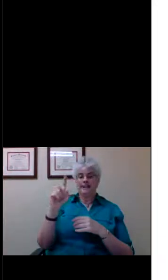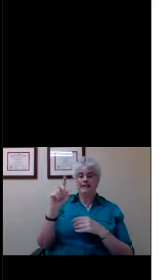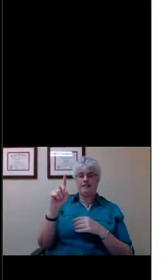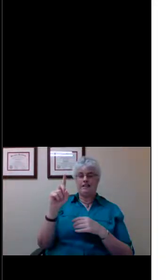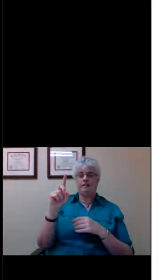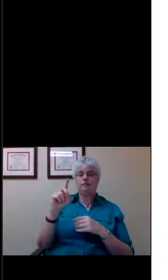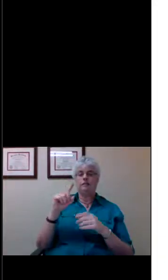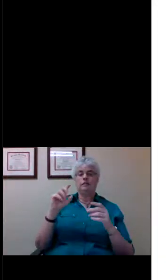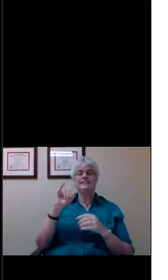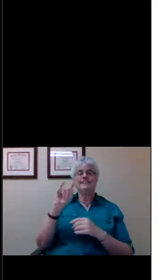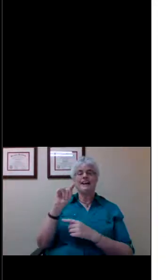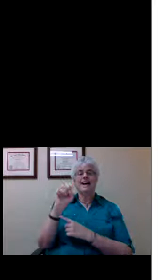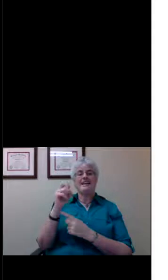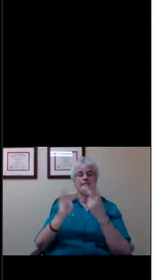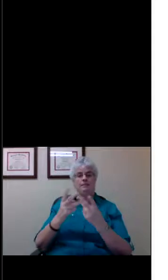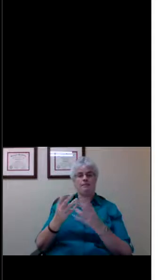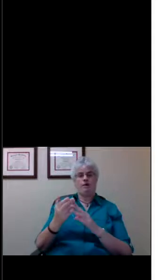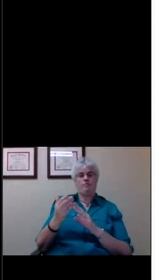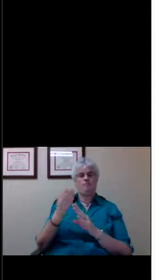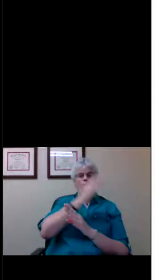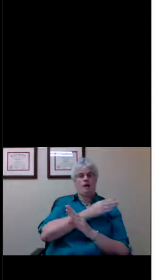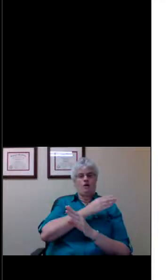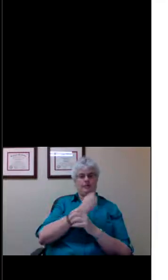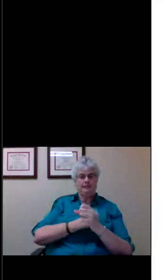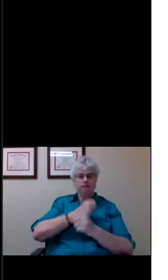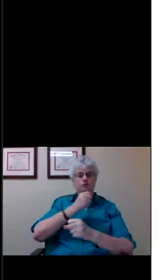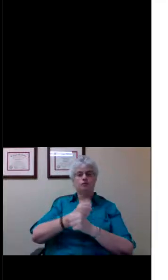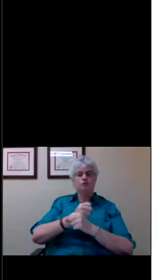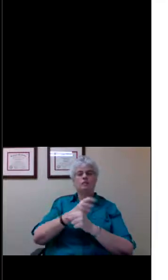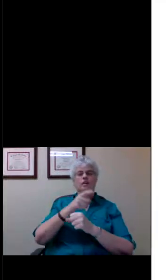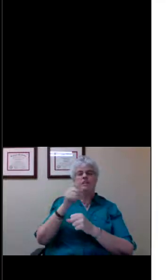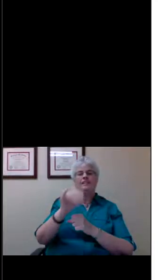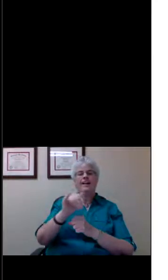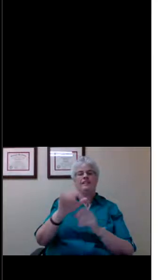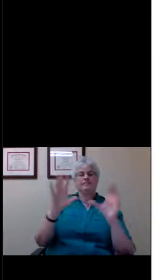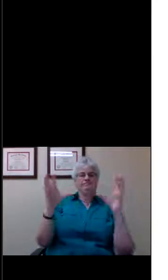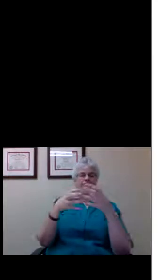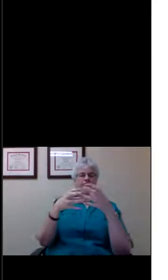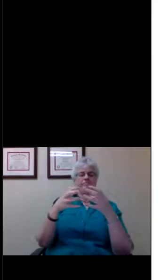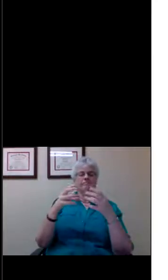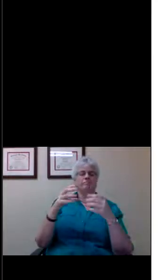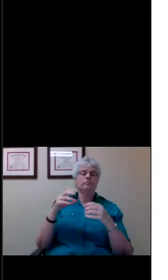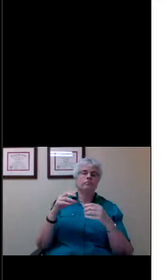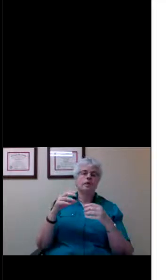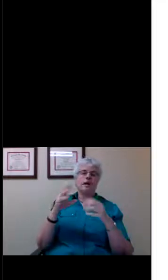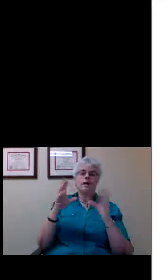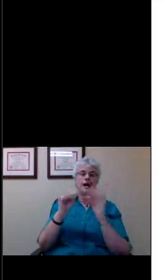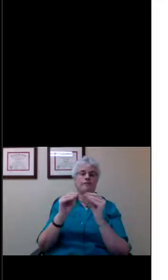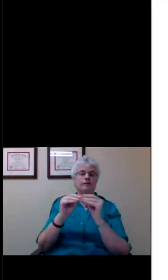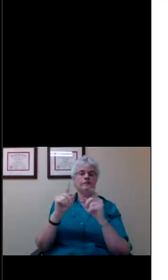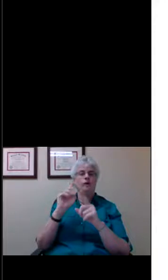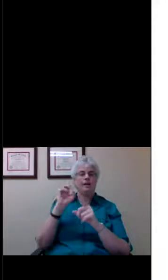did a review. Also, with the CEASD did a site visit the year before and their